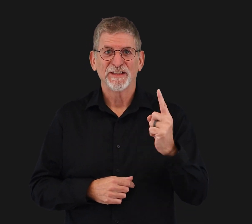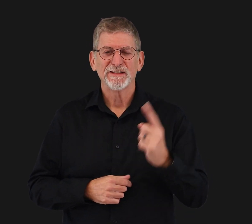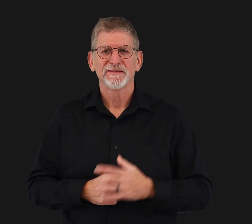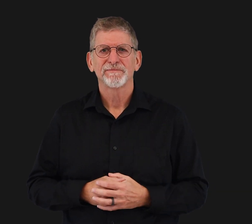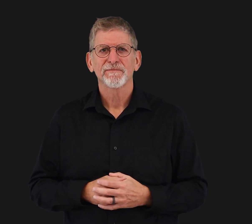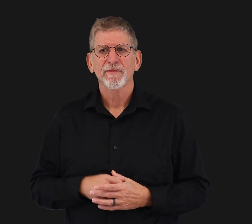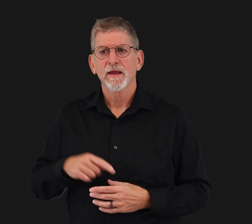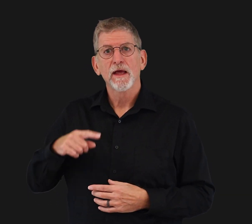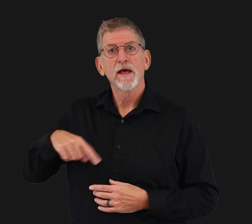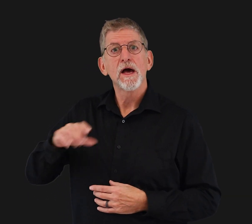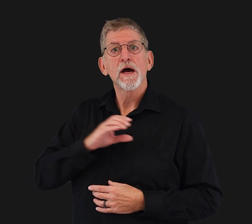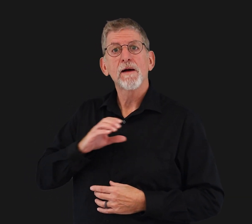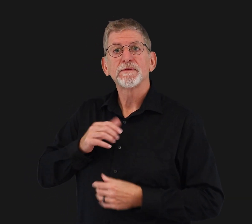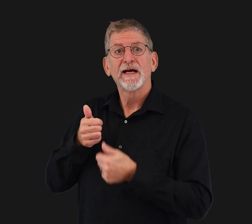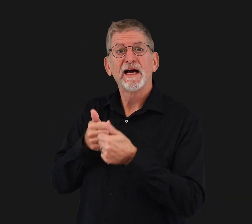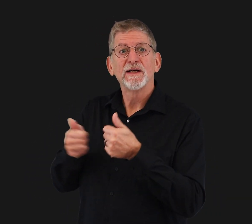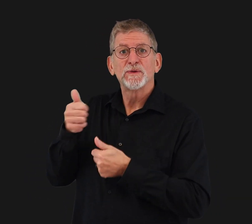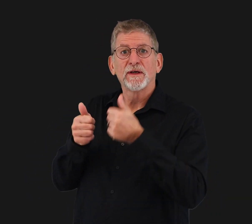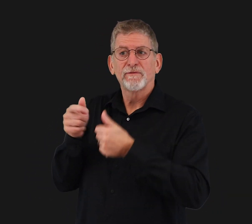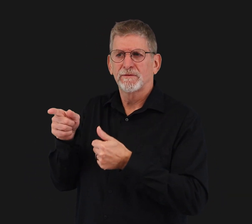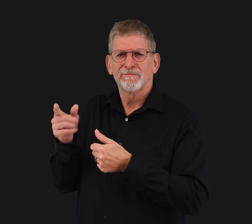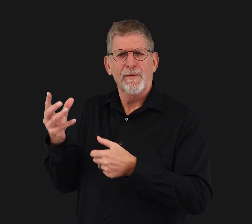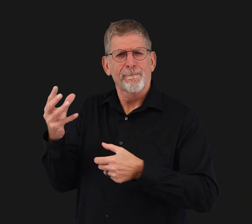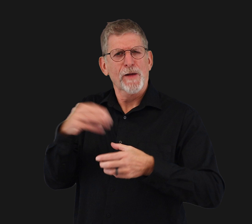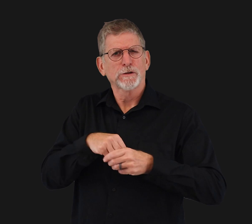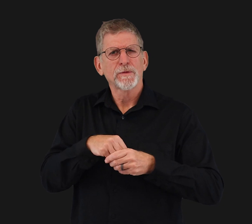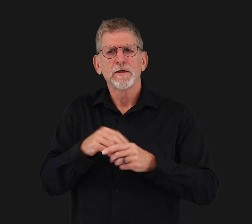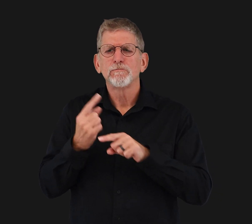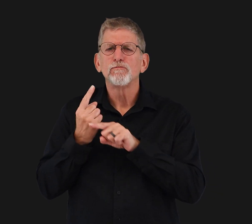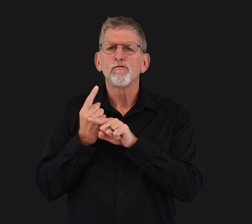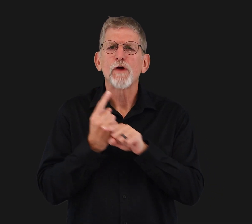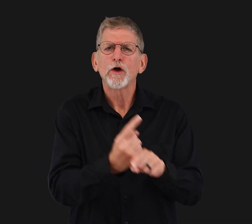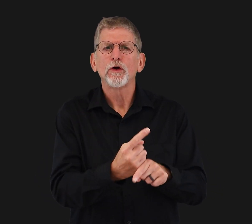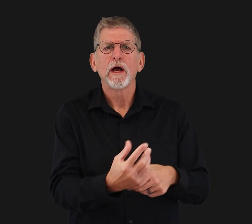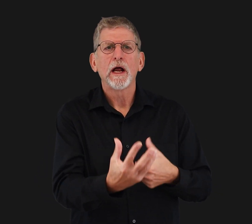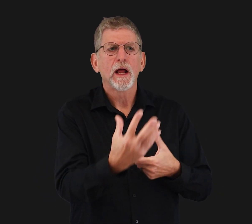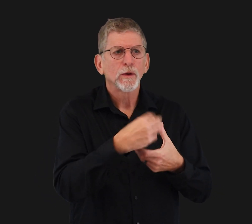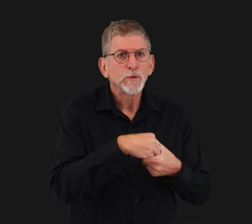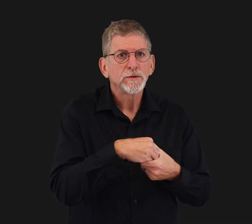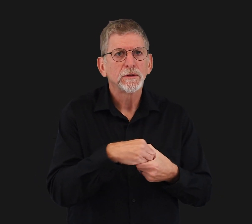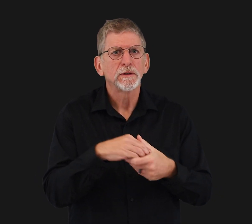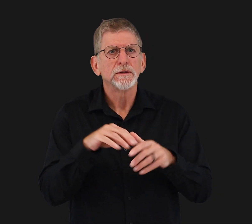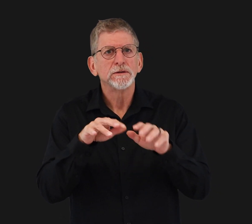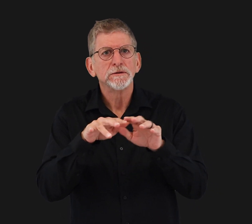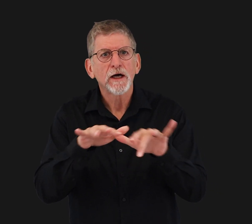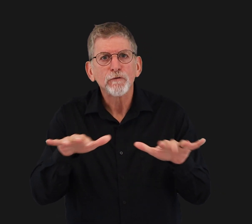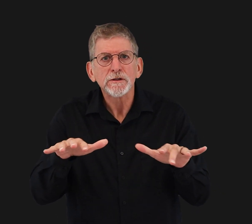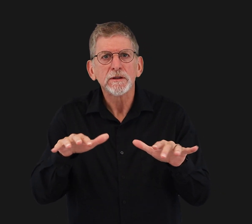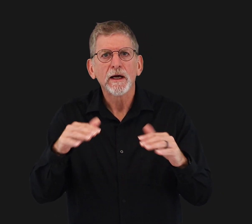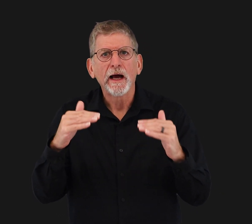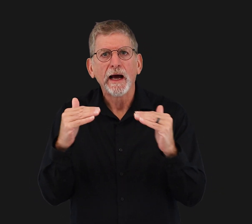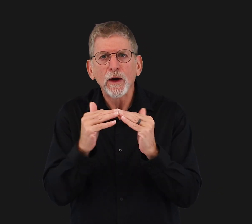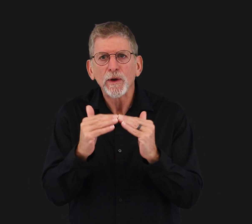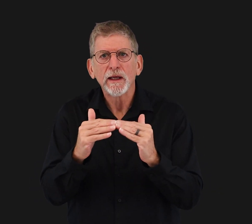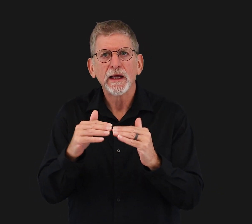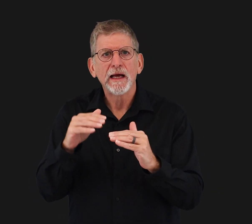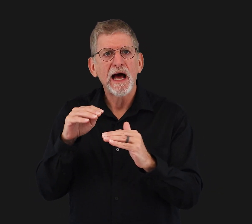• Commission executives participate in regular inclusion, diversity, equity,